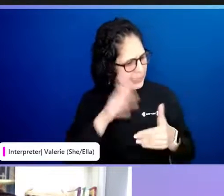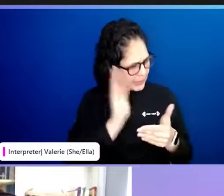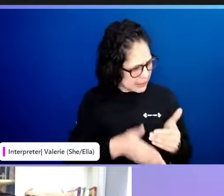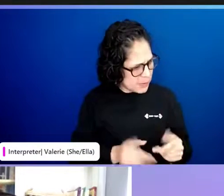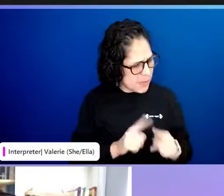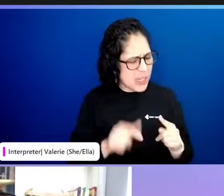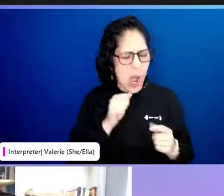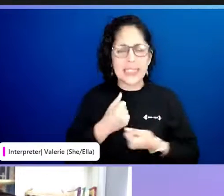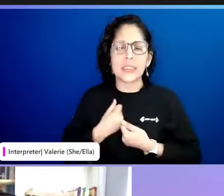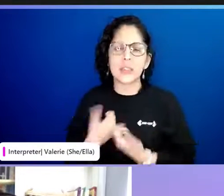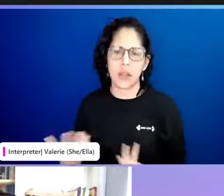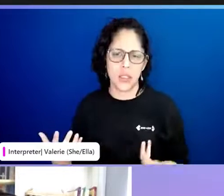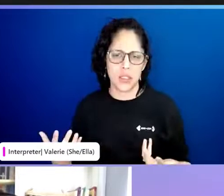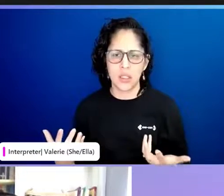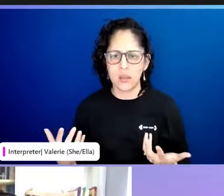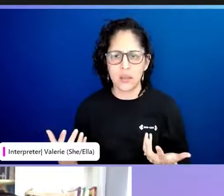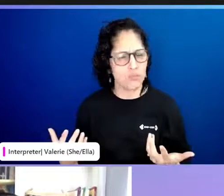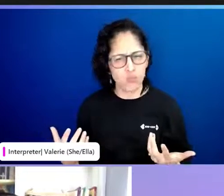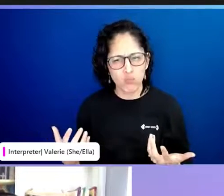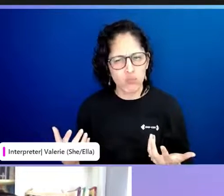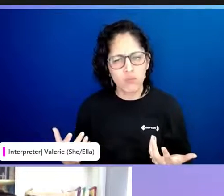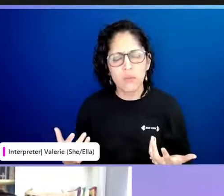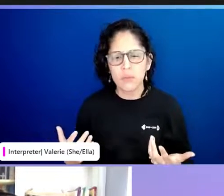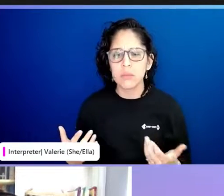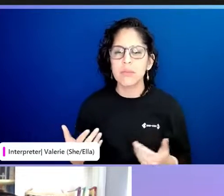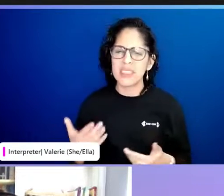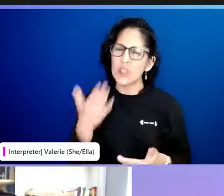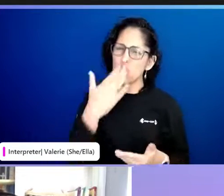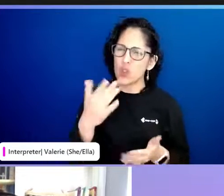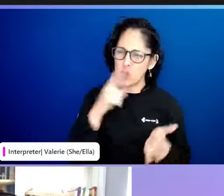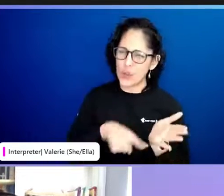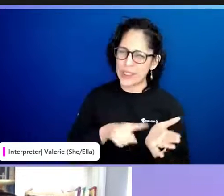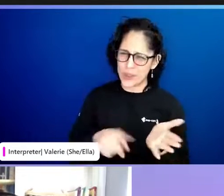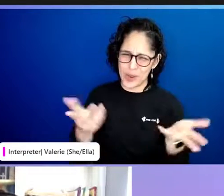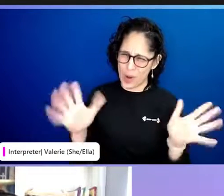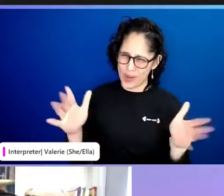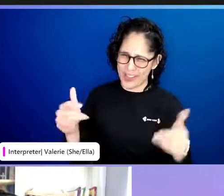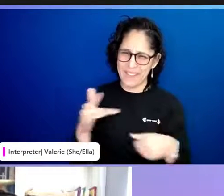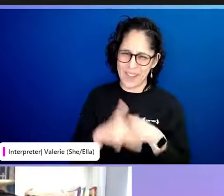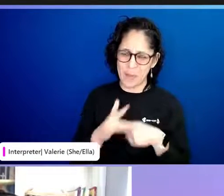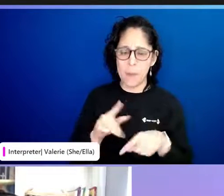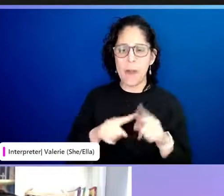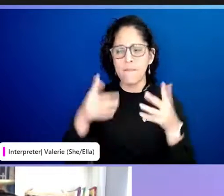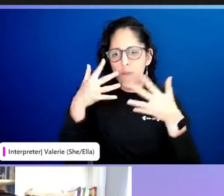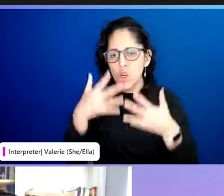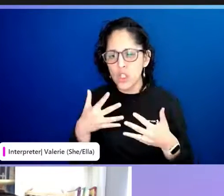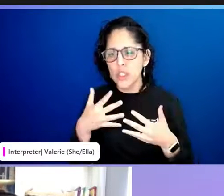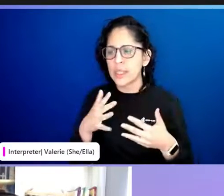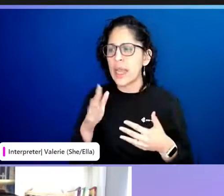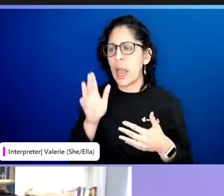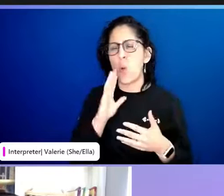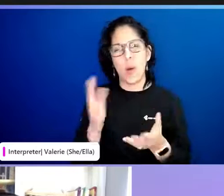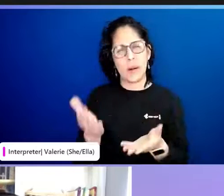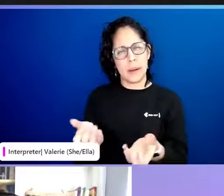from it I guess it's it's a there's some really good research papers on it unfortunately I'll have to come back to you with a more more comprehensive answer